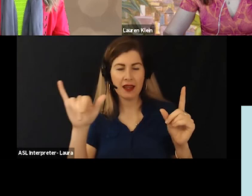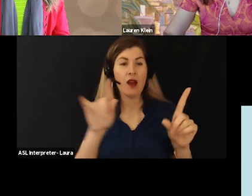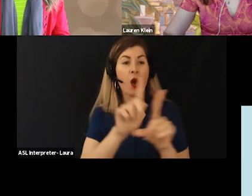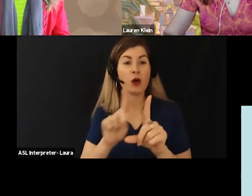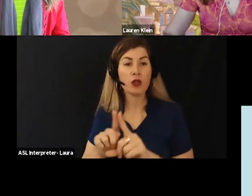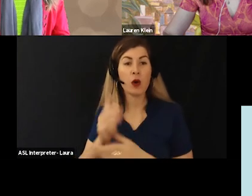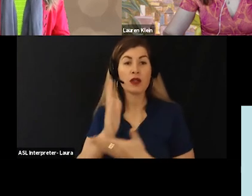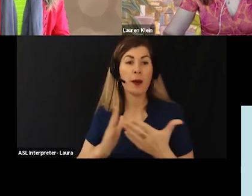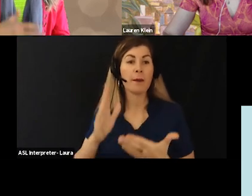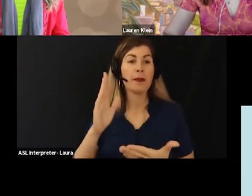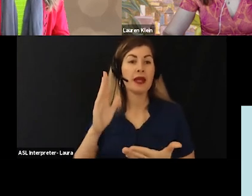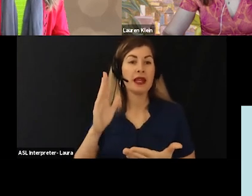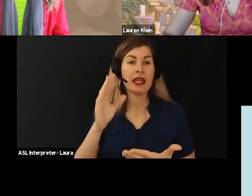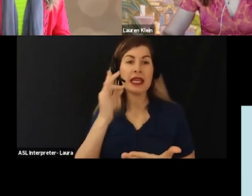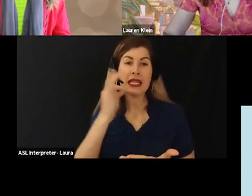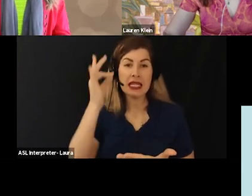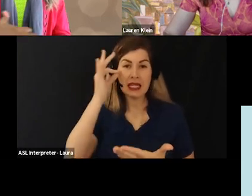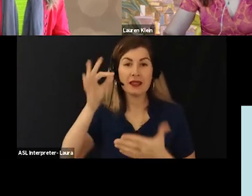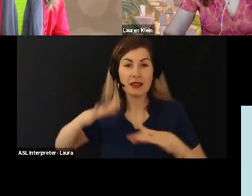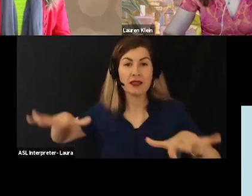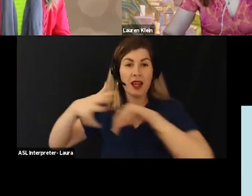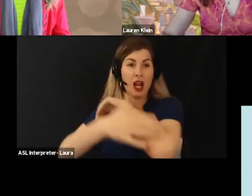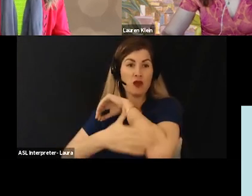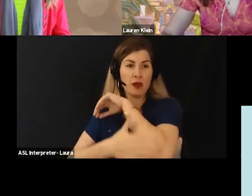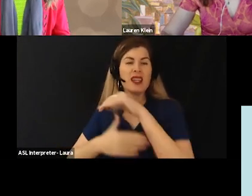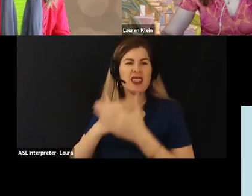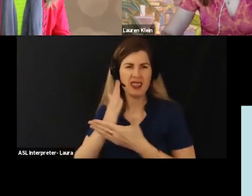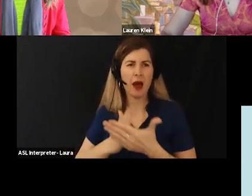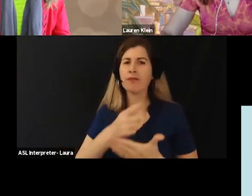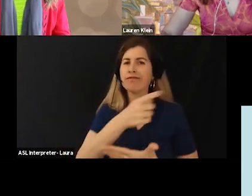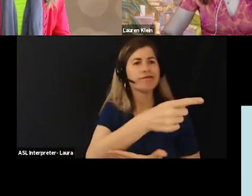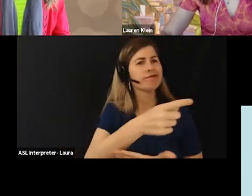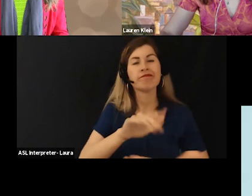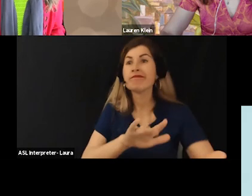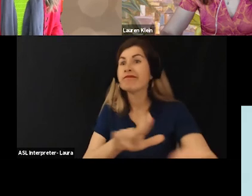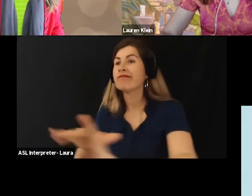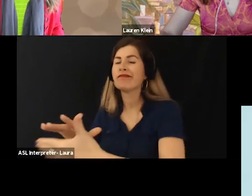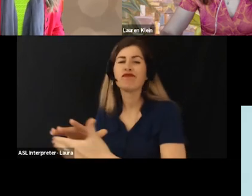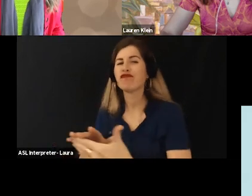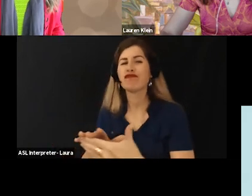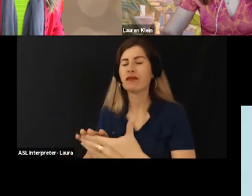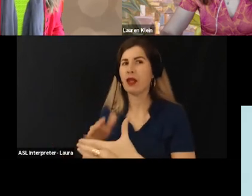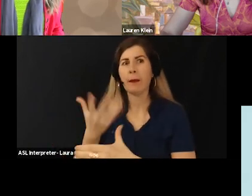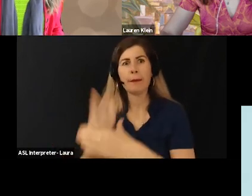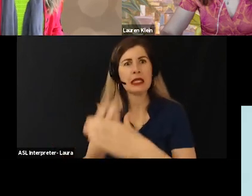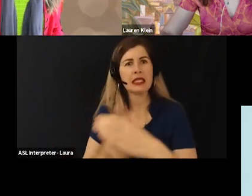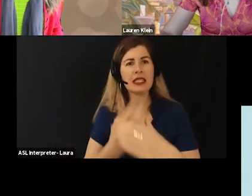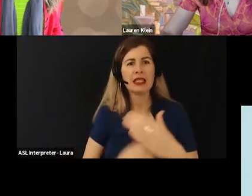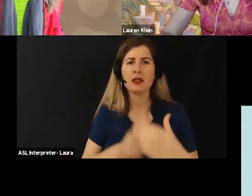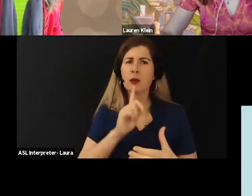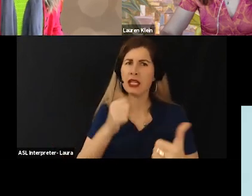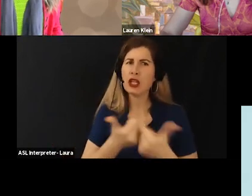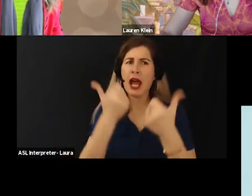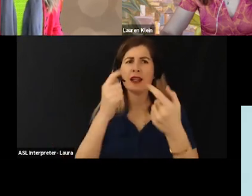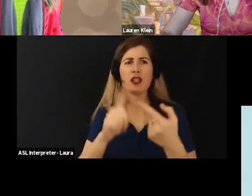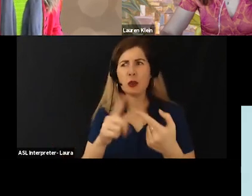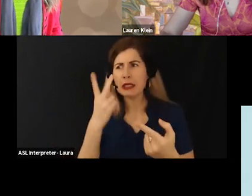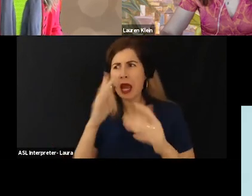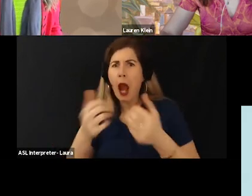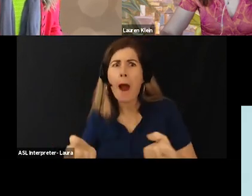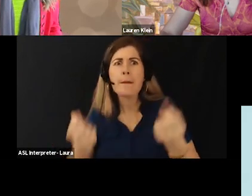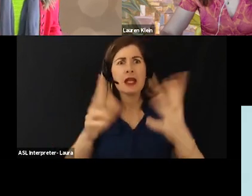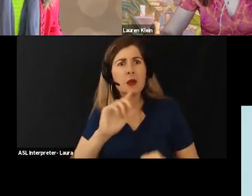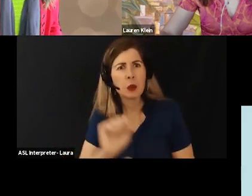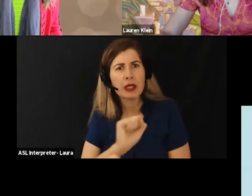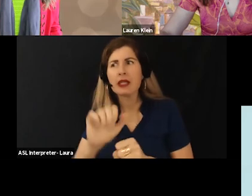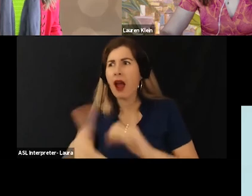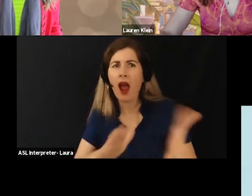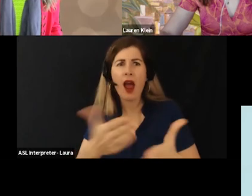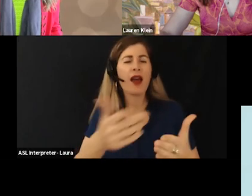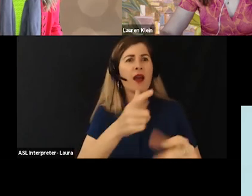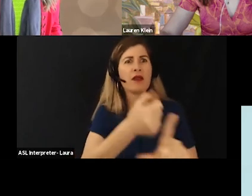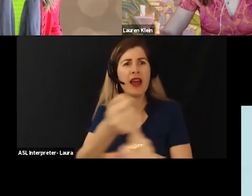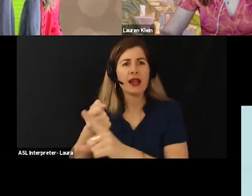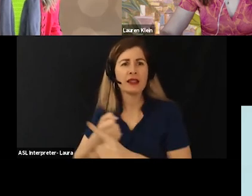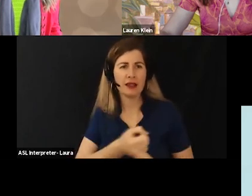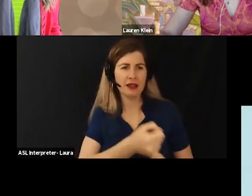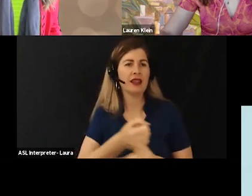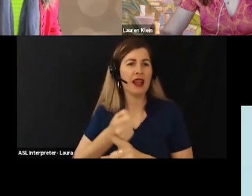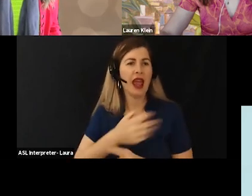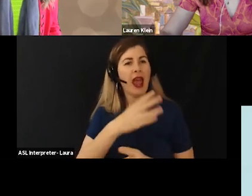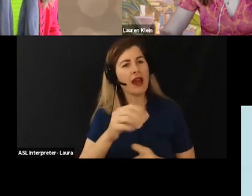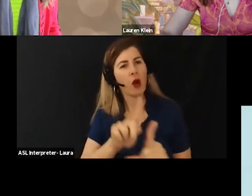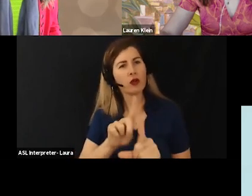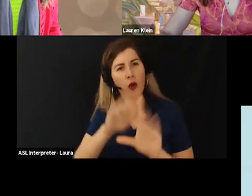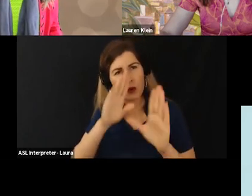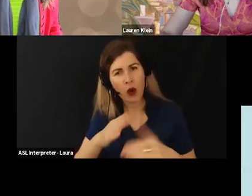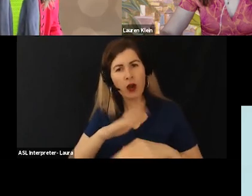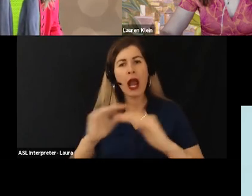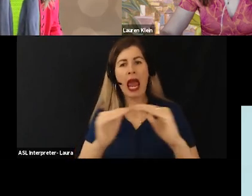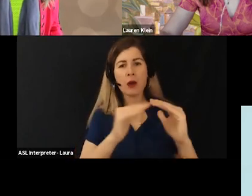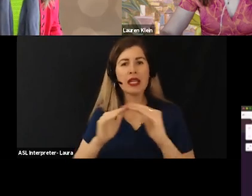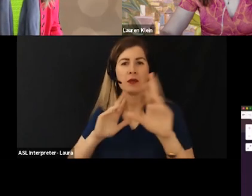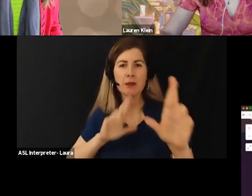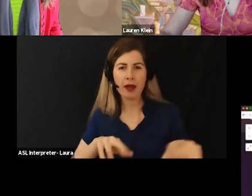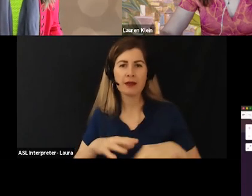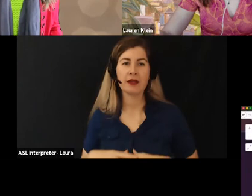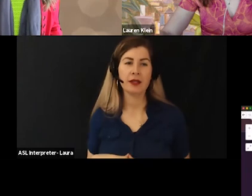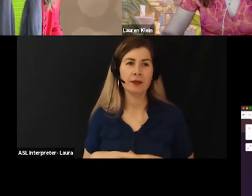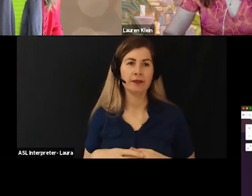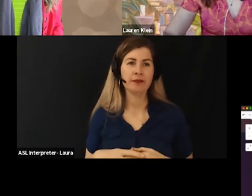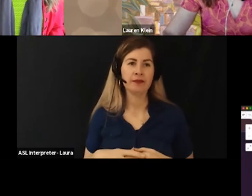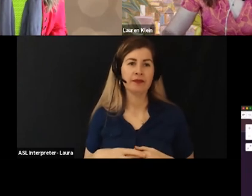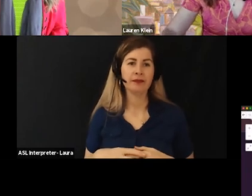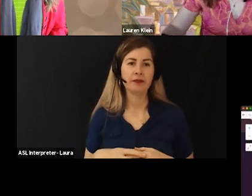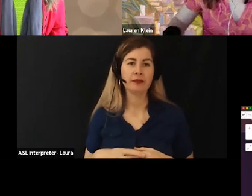All of these have been missing data sets throughout the crisis which makes it really challenging to actually measure the scope and scale of disparities, as well as, as well as to target sort of particular equity based responses.